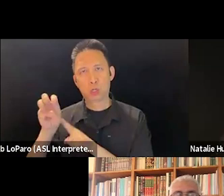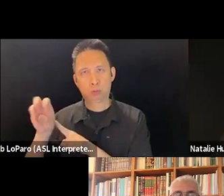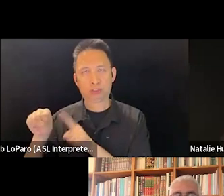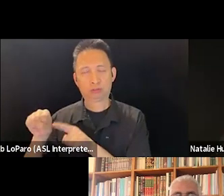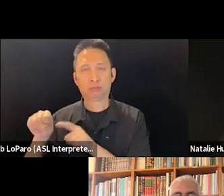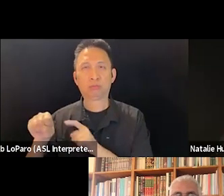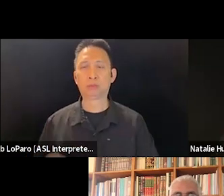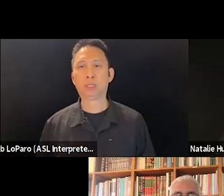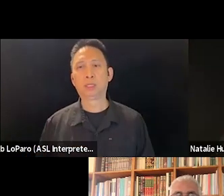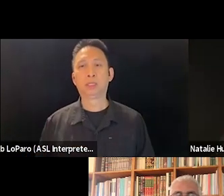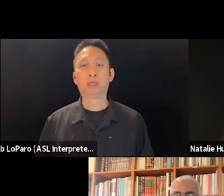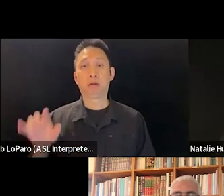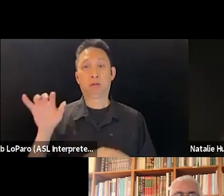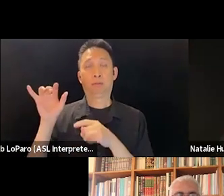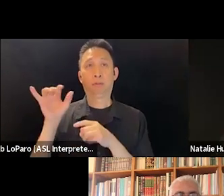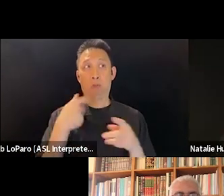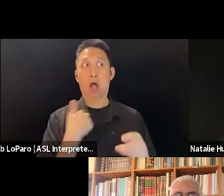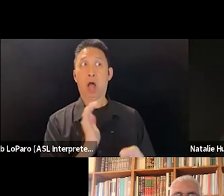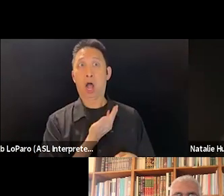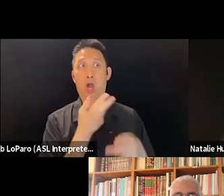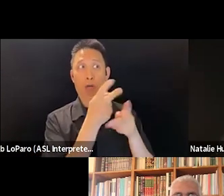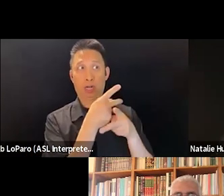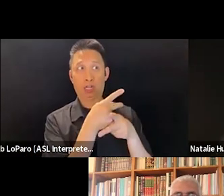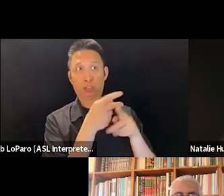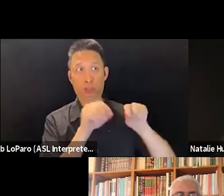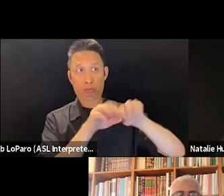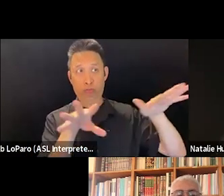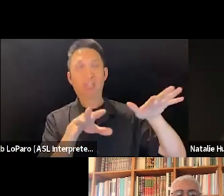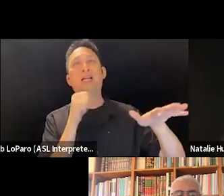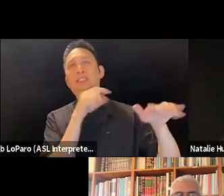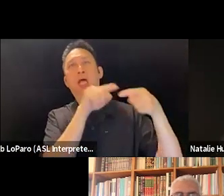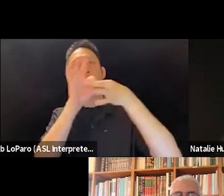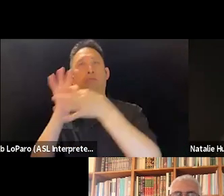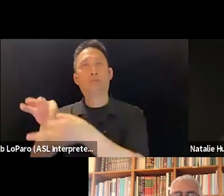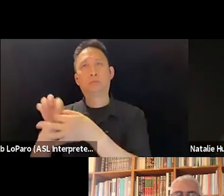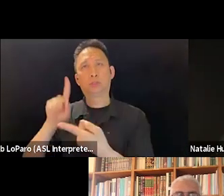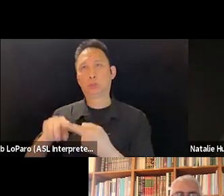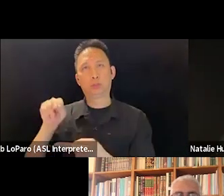in news channels because it doesn't fit with them because we use more creative element there,